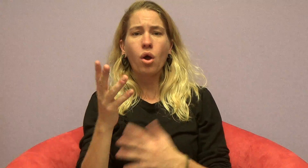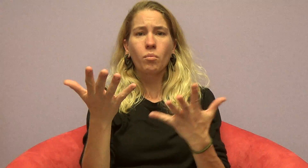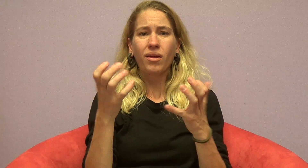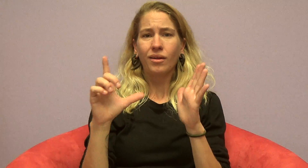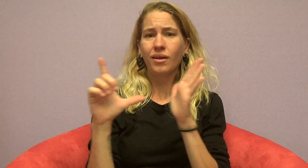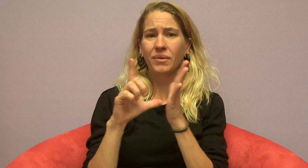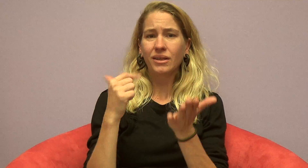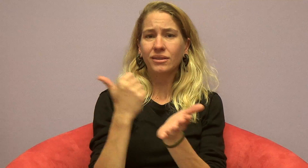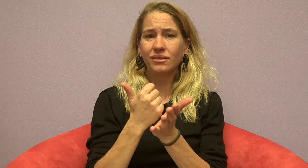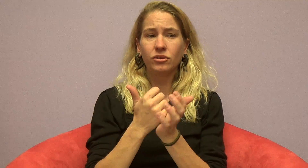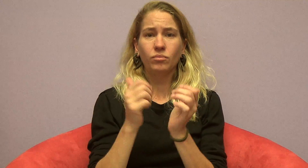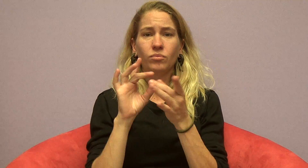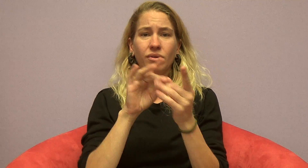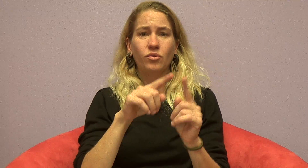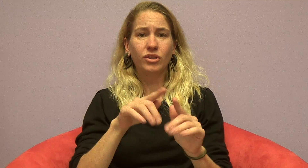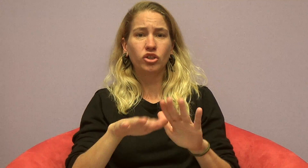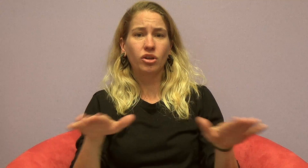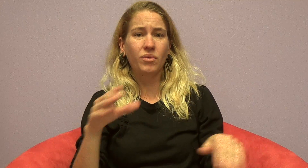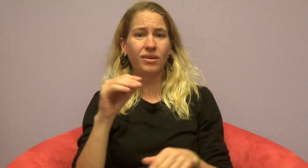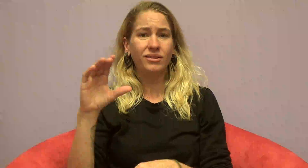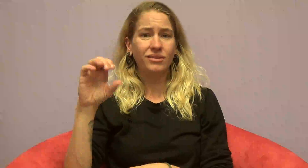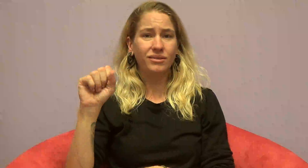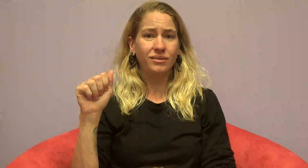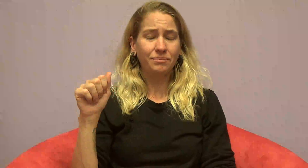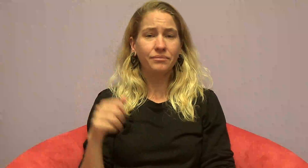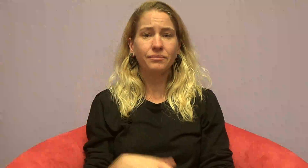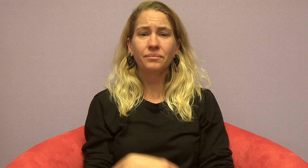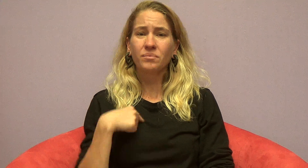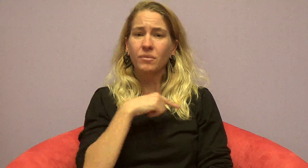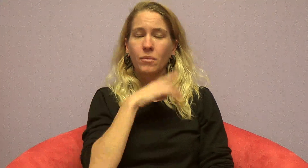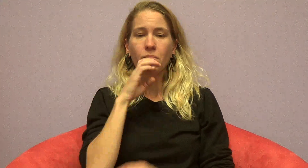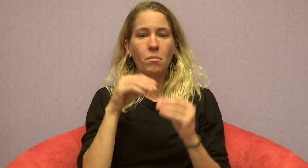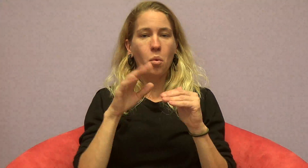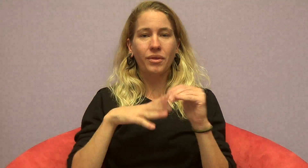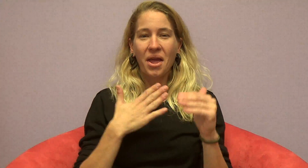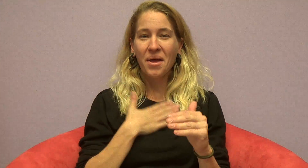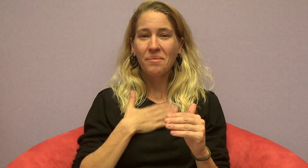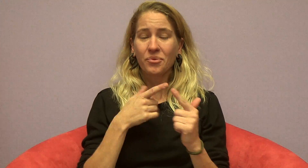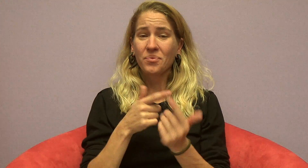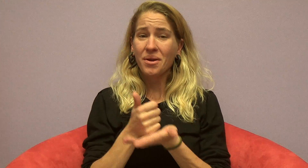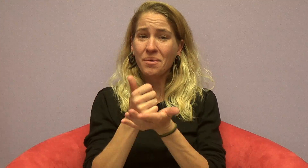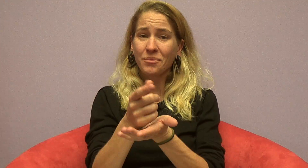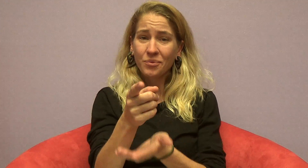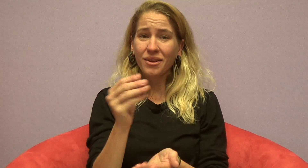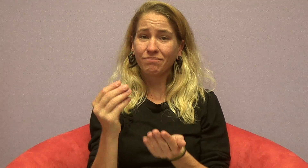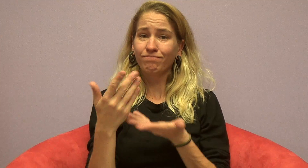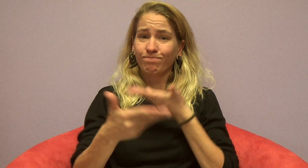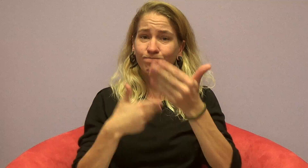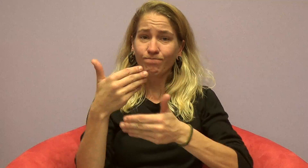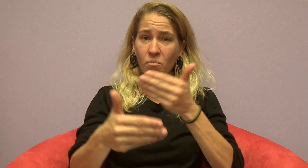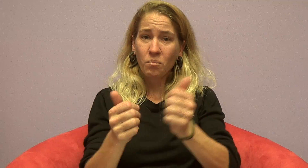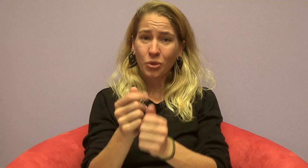want immediate assistance related to children and CSA. We will be more than happy to help and work with you.